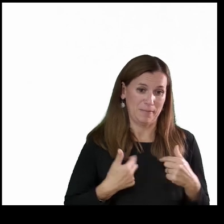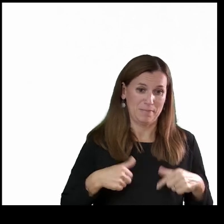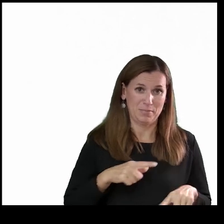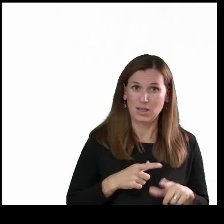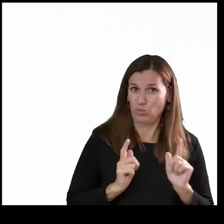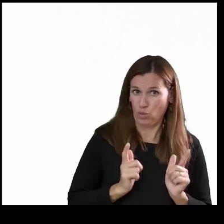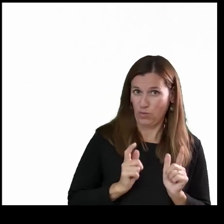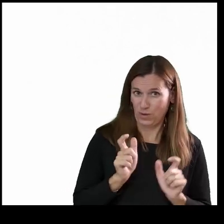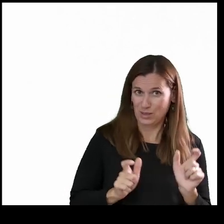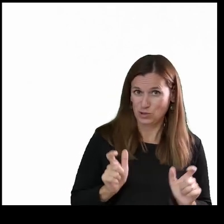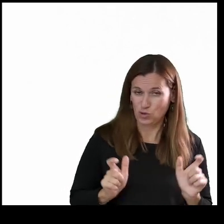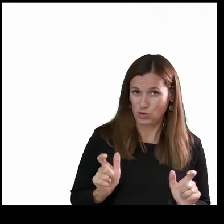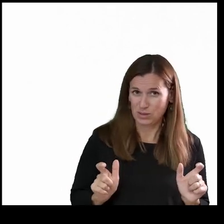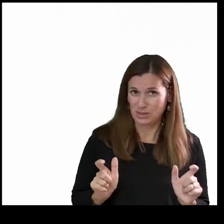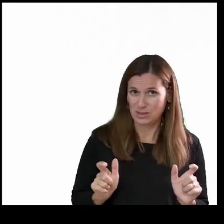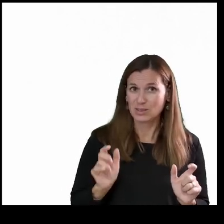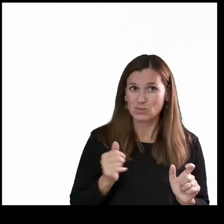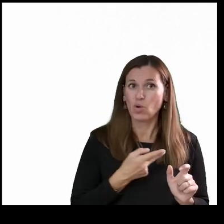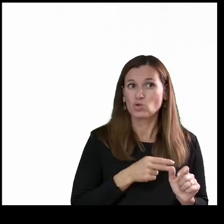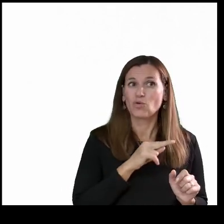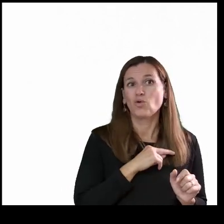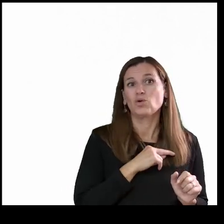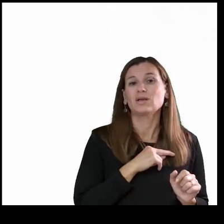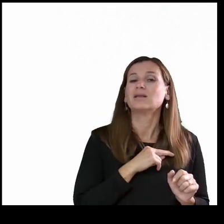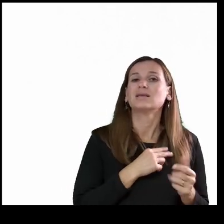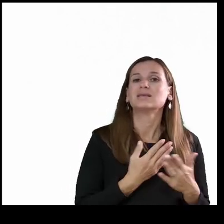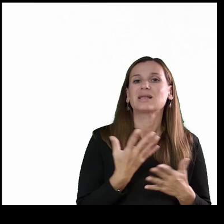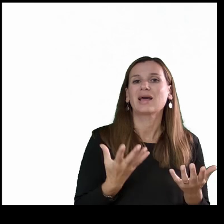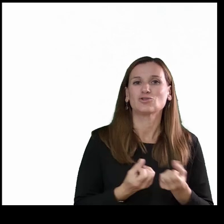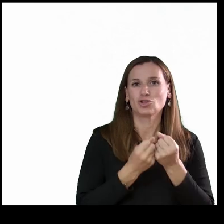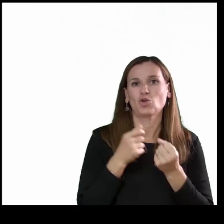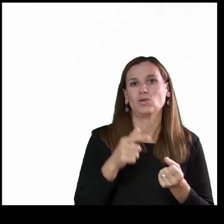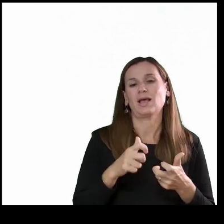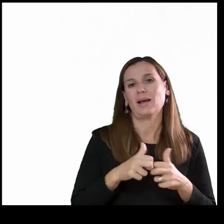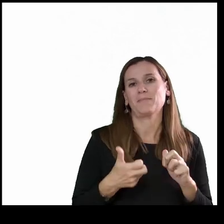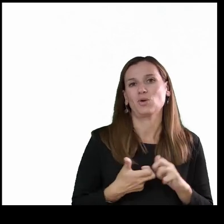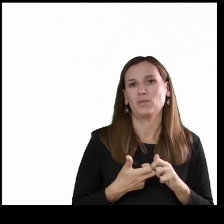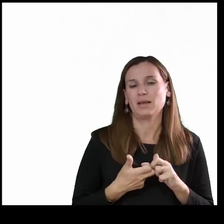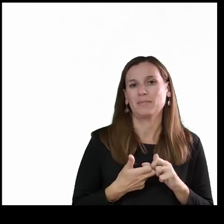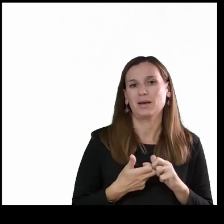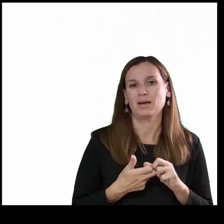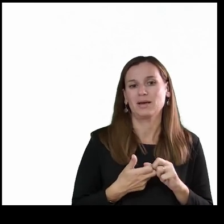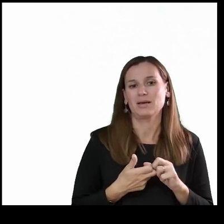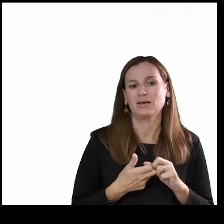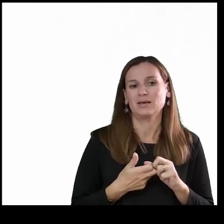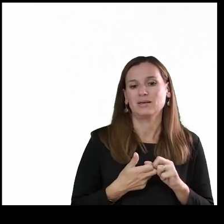are responsible in the end for solving this problem. It's less the task of students than ours